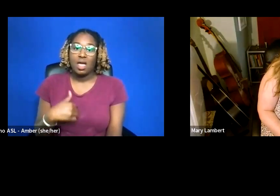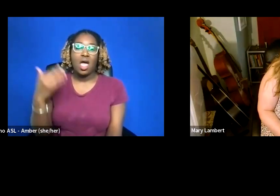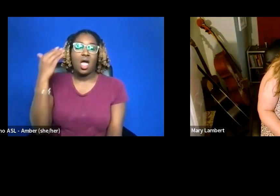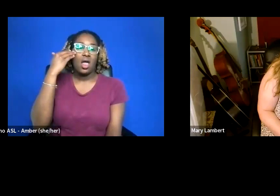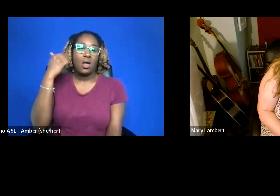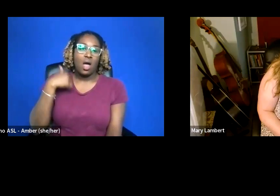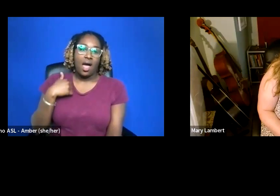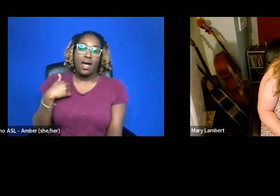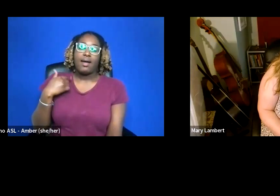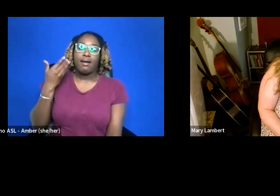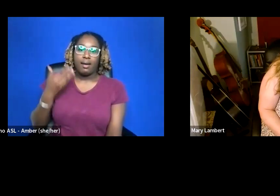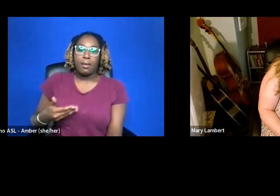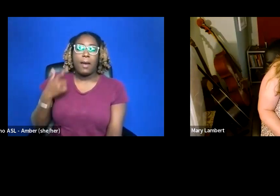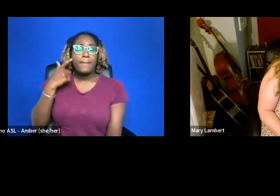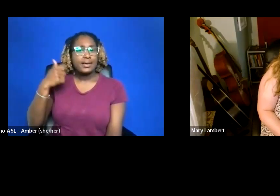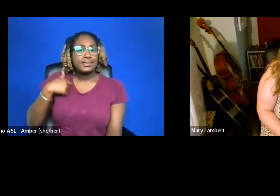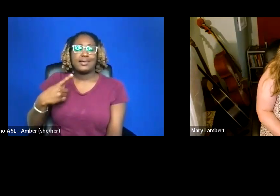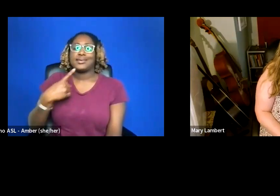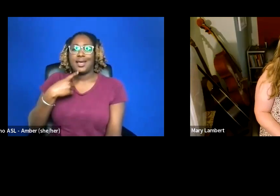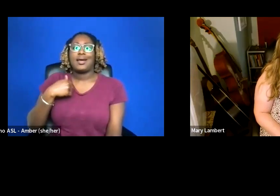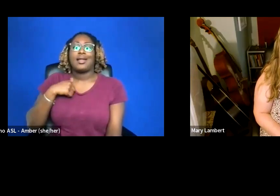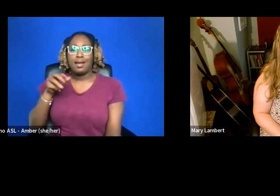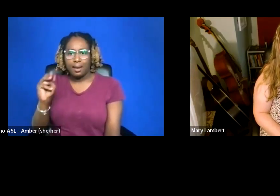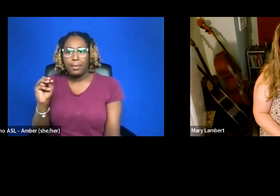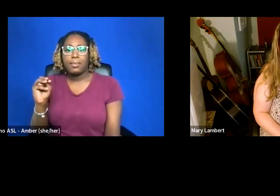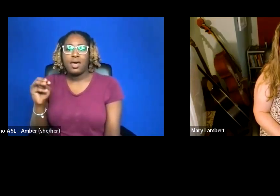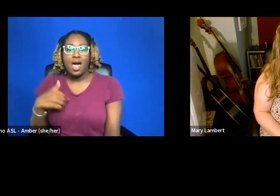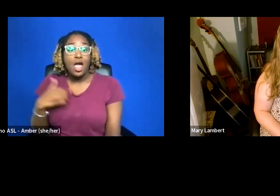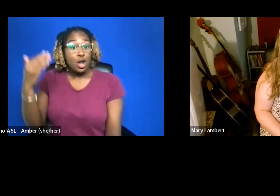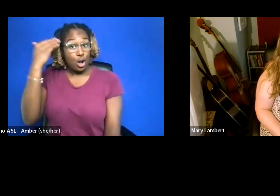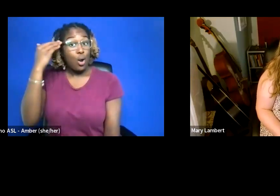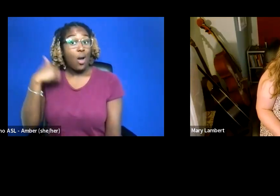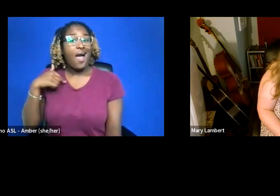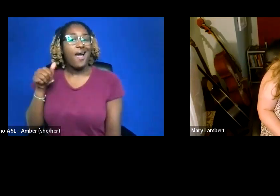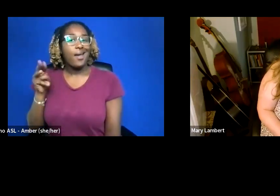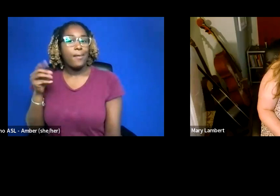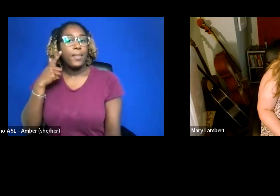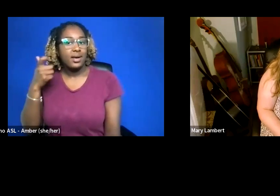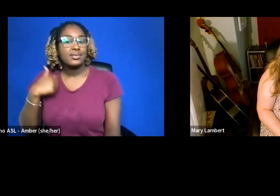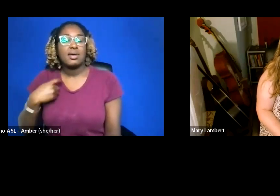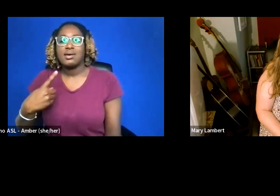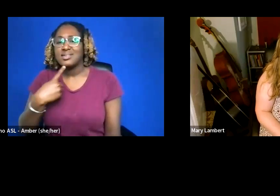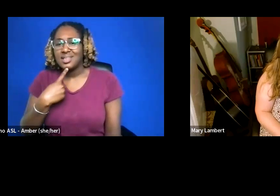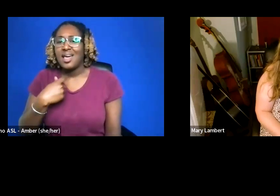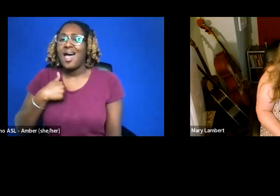because I said I am and I am because I said I am.